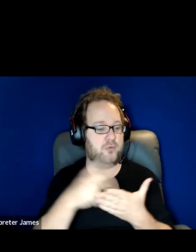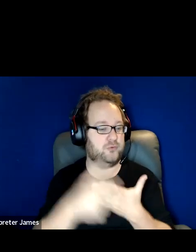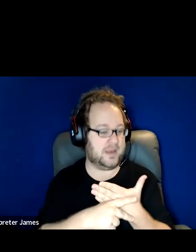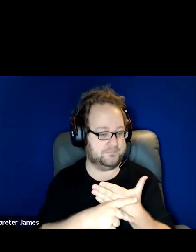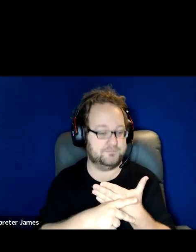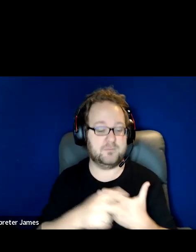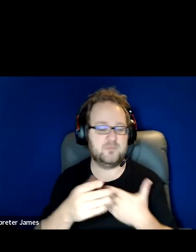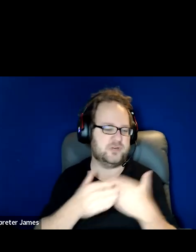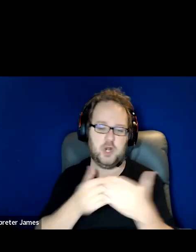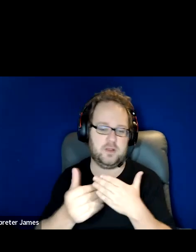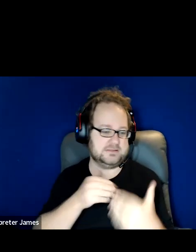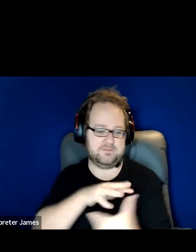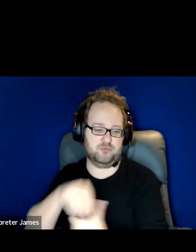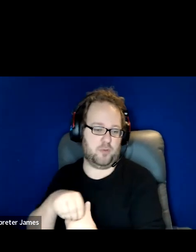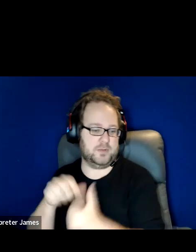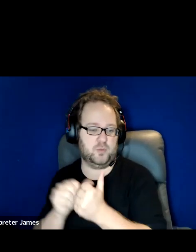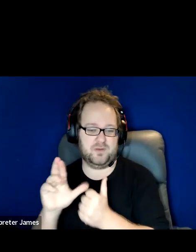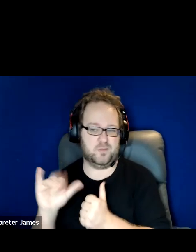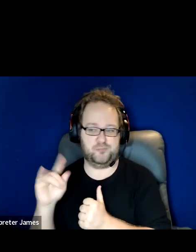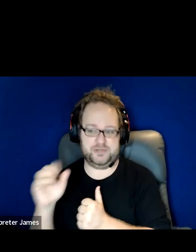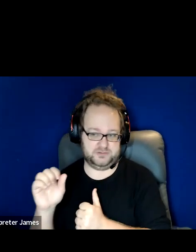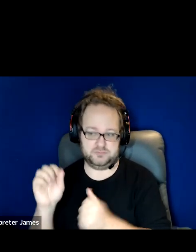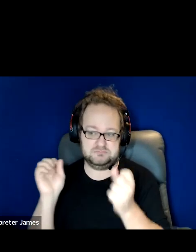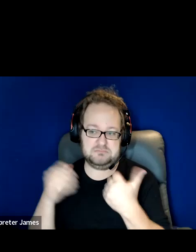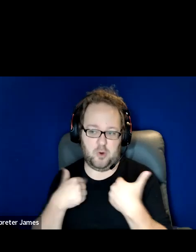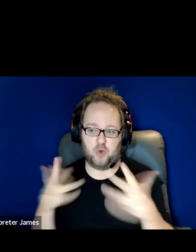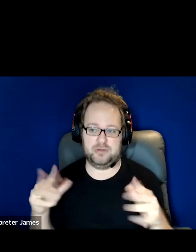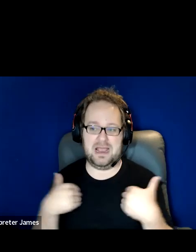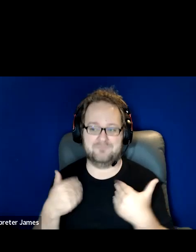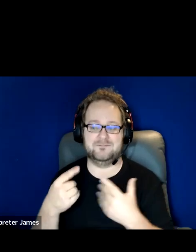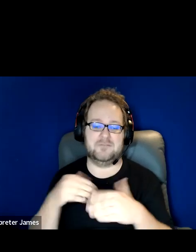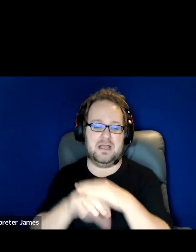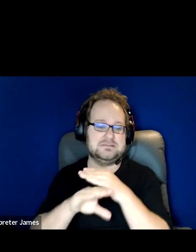status for the CDC bridge access program. CDC has also